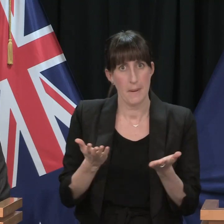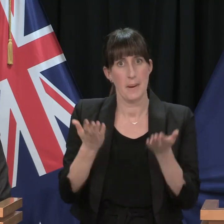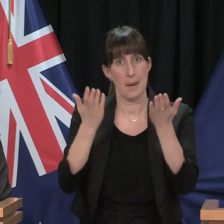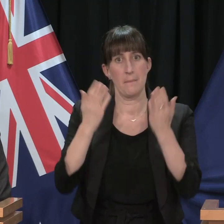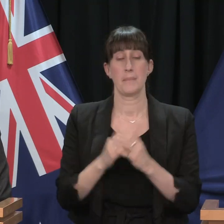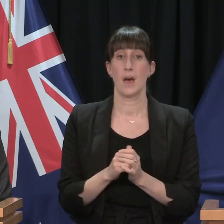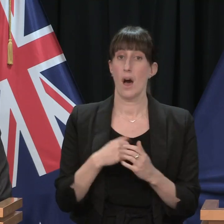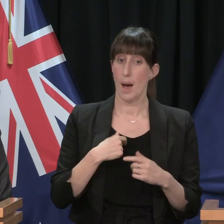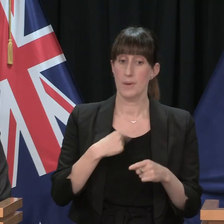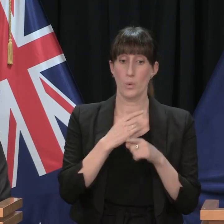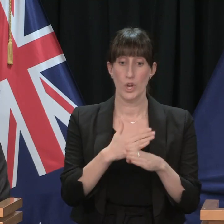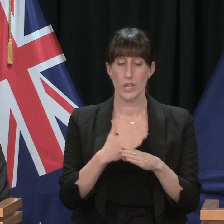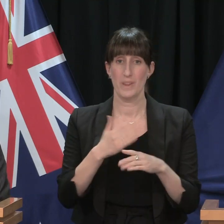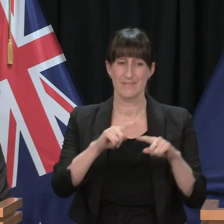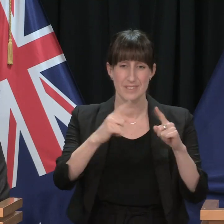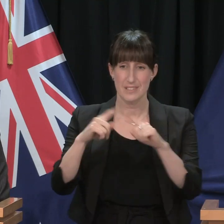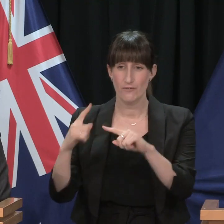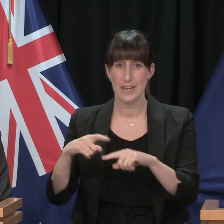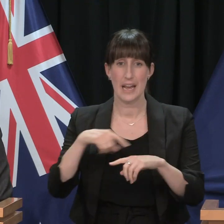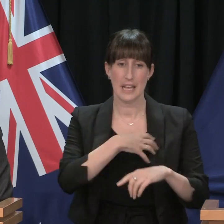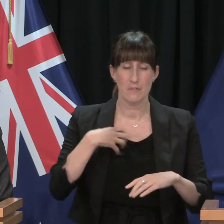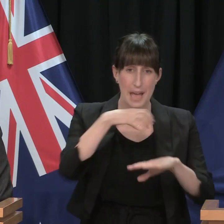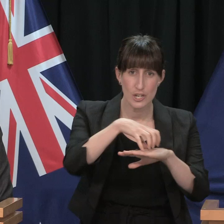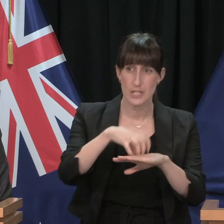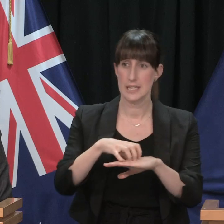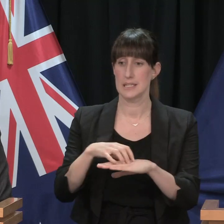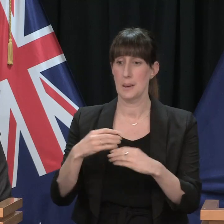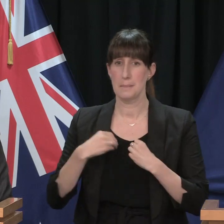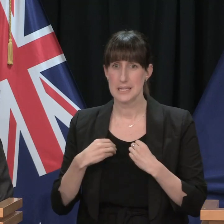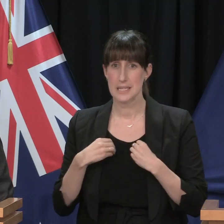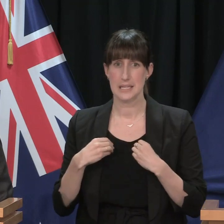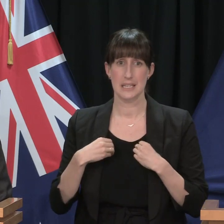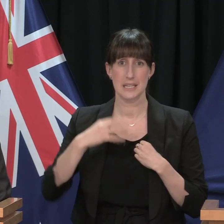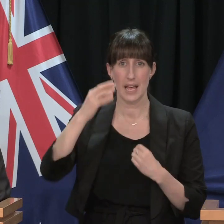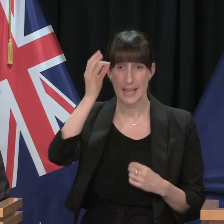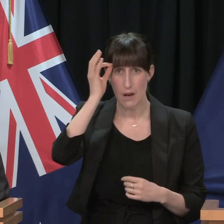I will be working across Government departments, local government, and businesses